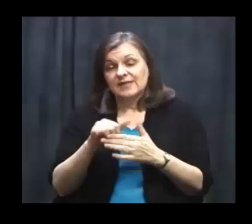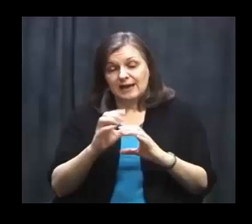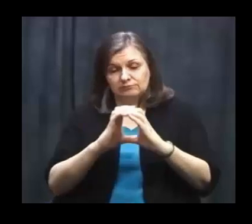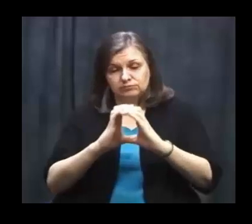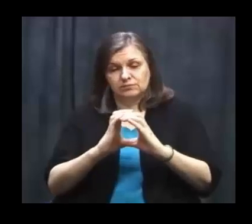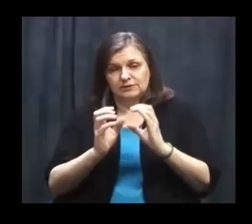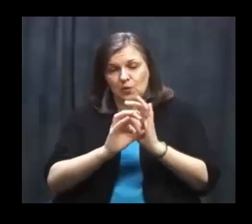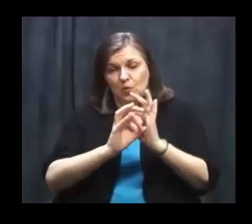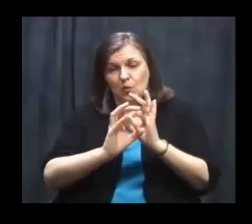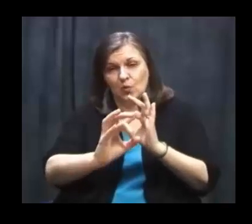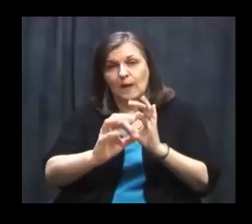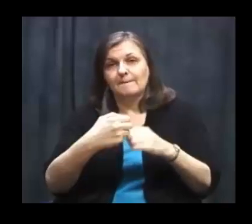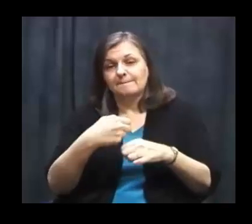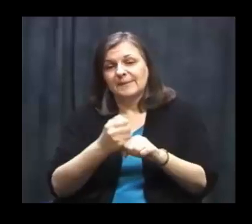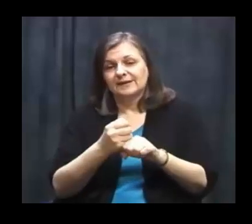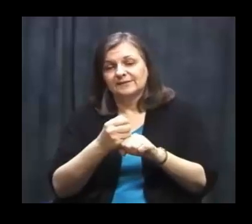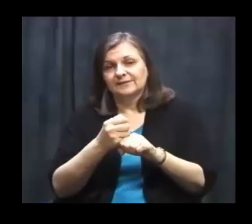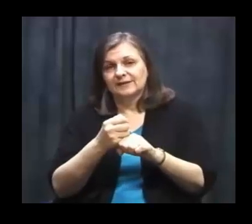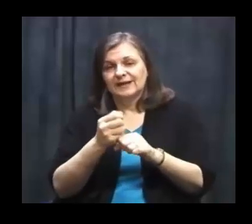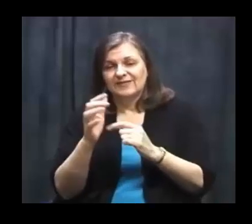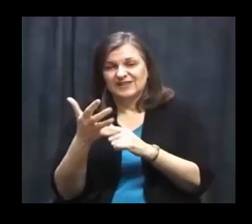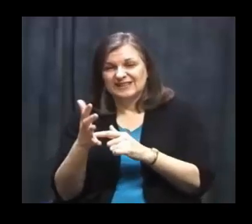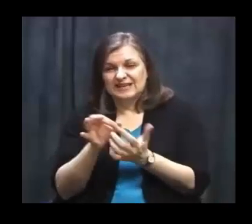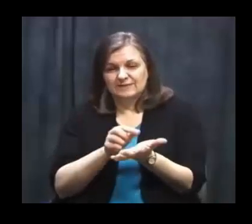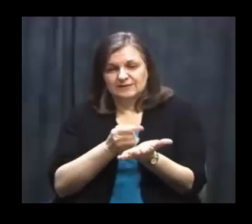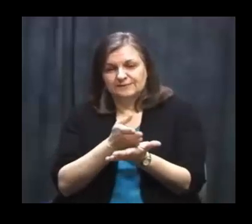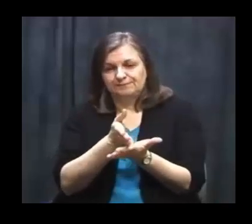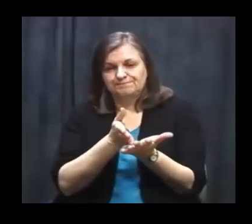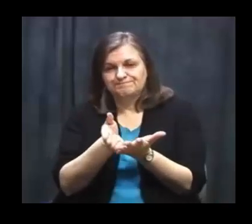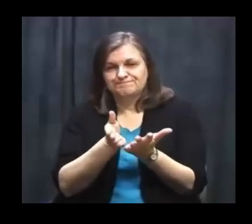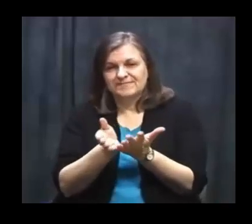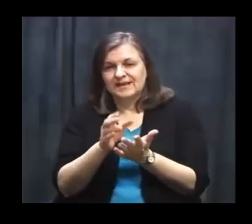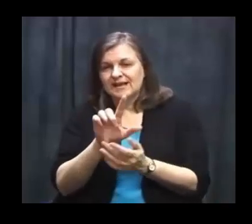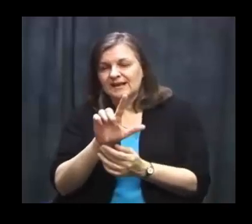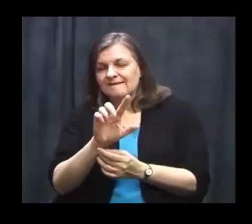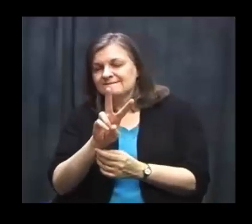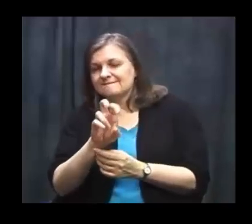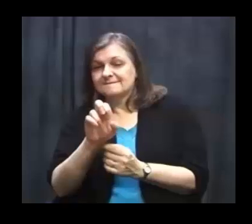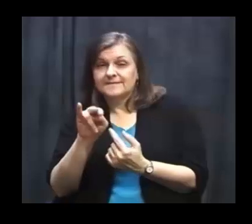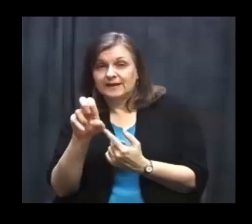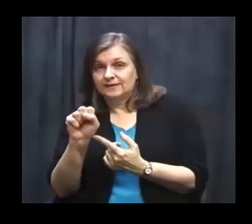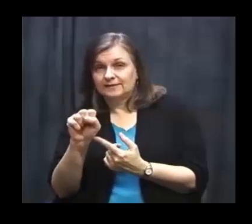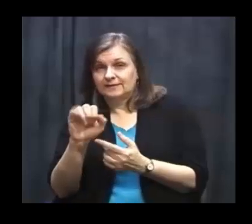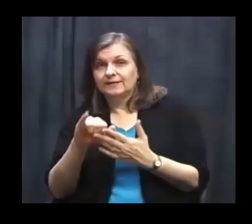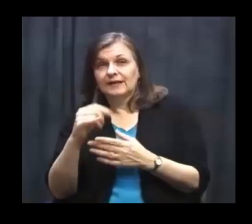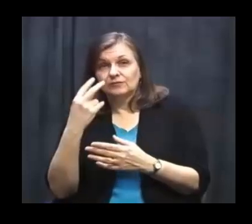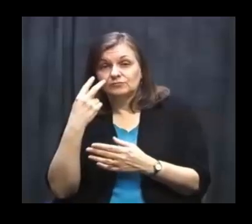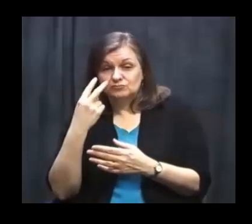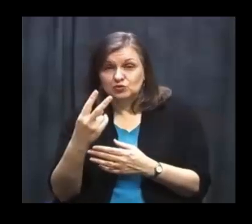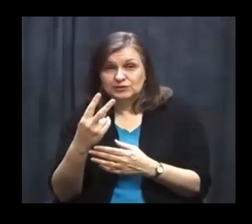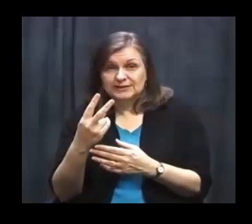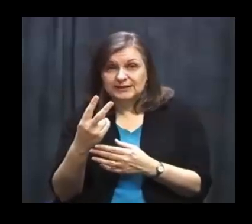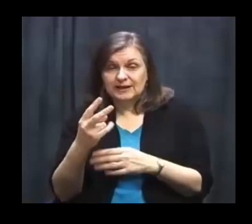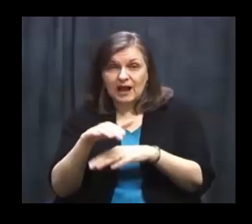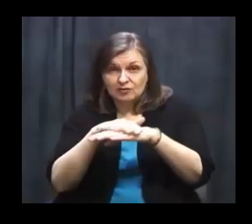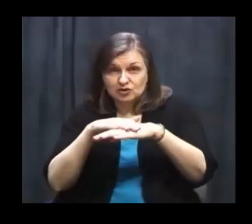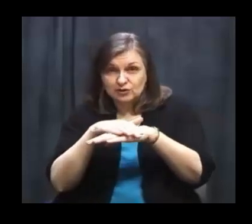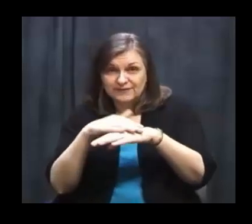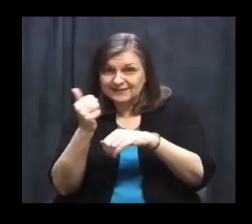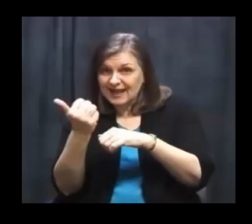what forms what we called veins on the leaves OK -- the structures that you see